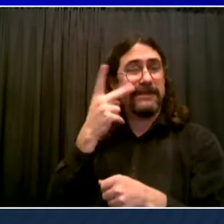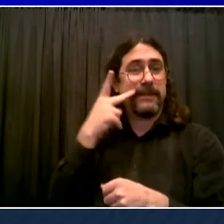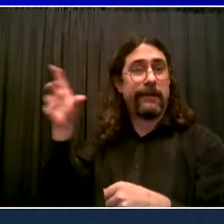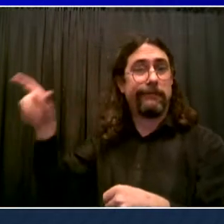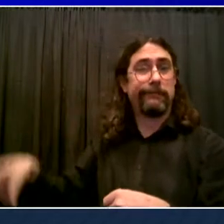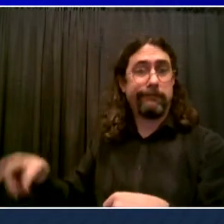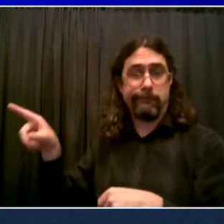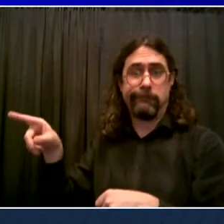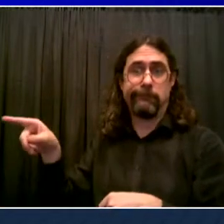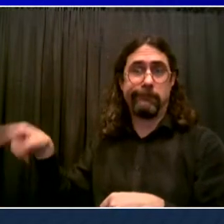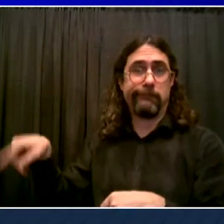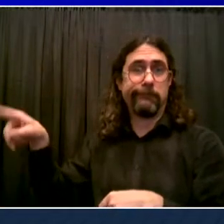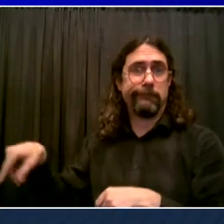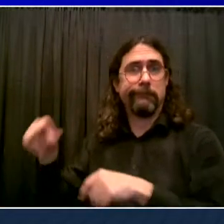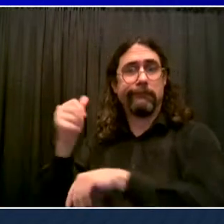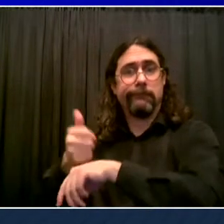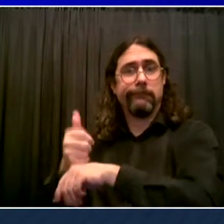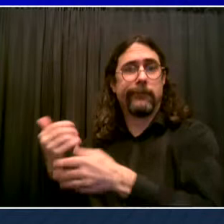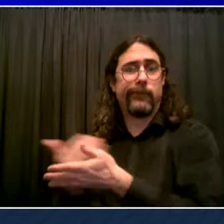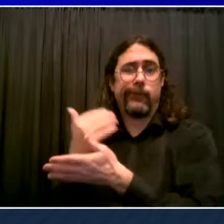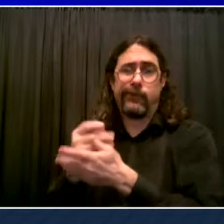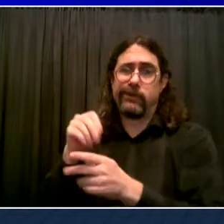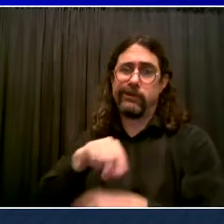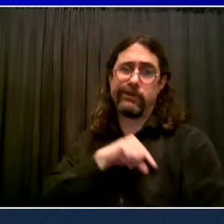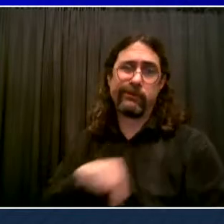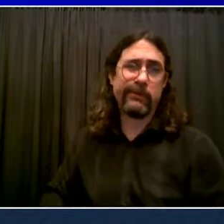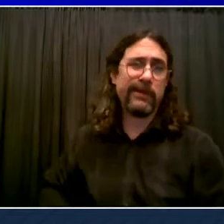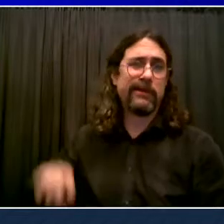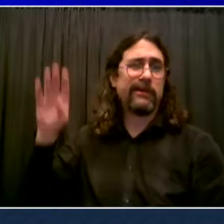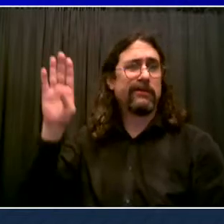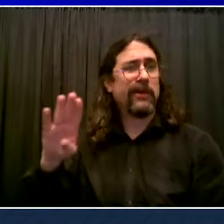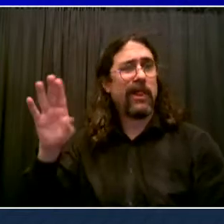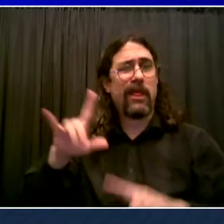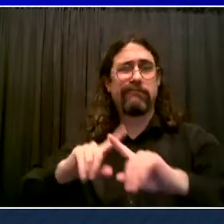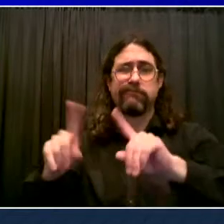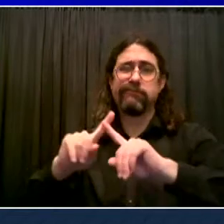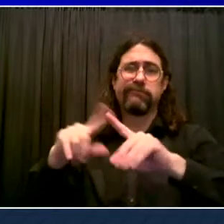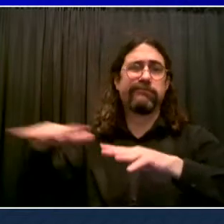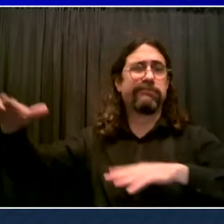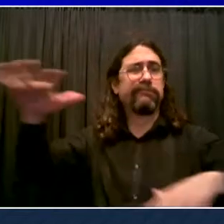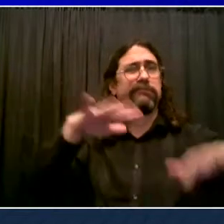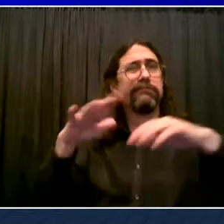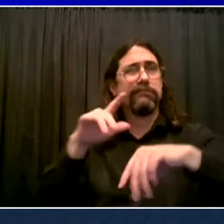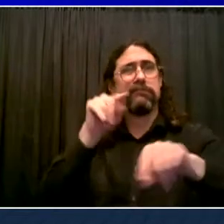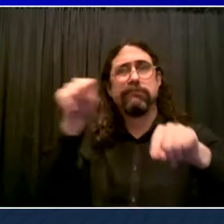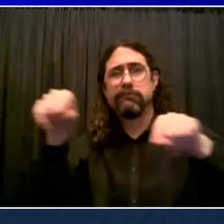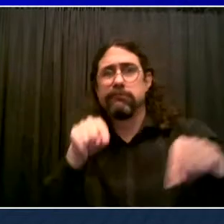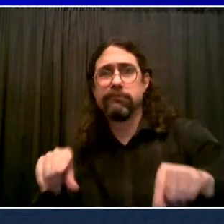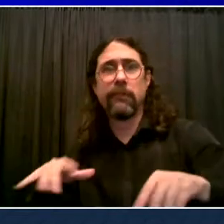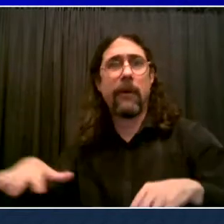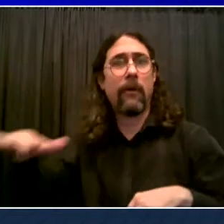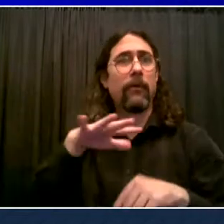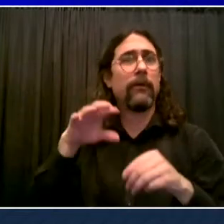CENTERS. YOU SEE THE NEWS SITES NOW ON YOUR SCREEN THAT WE PUT TOGETHER